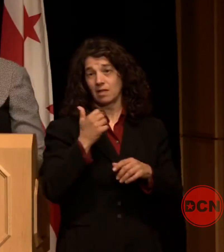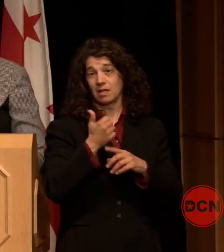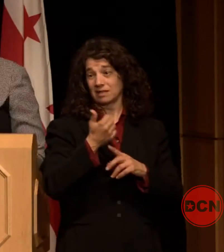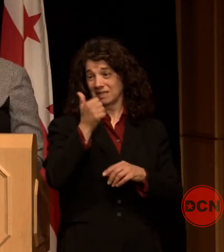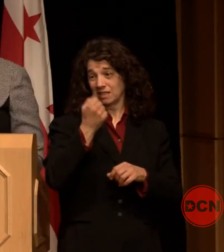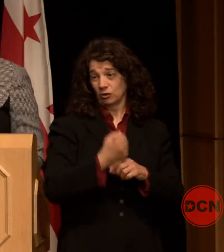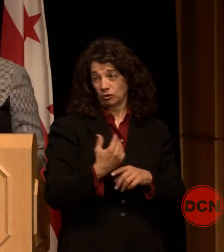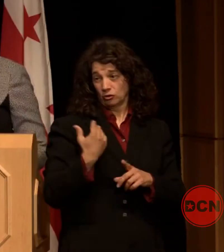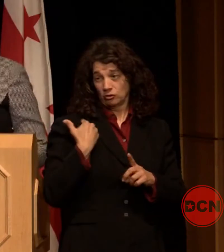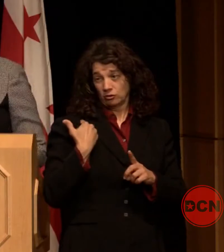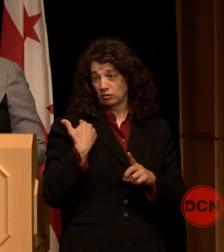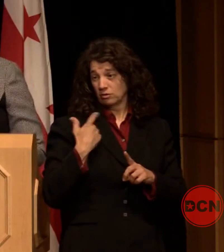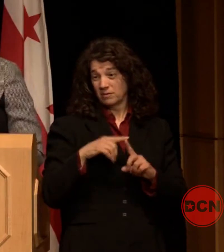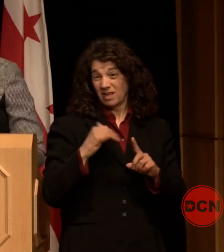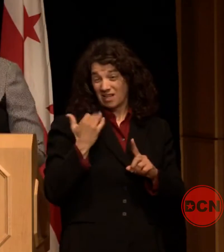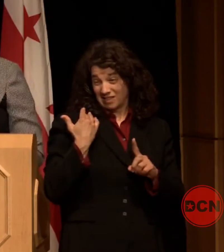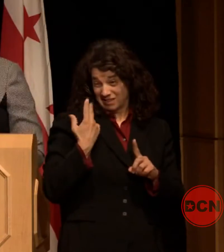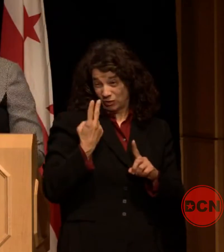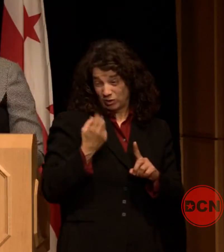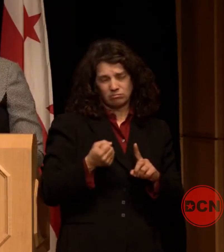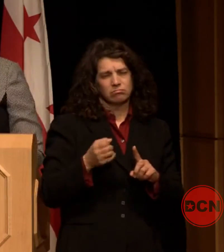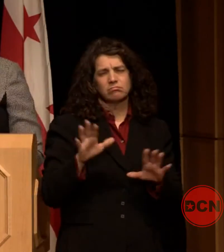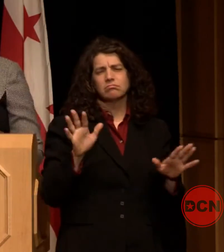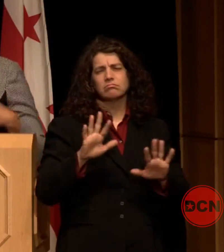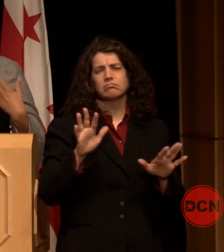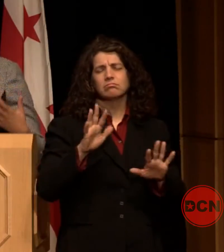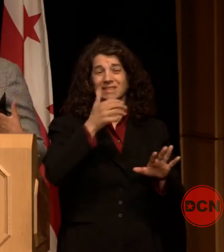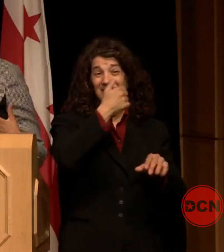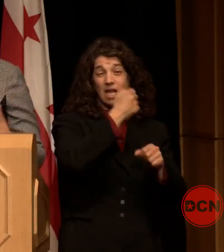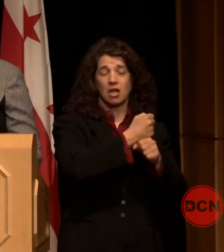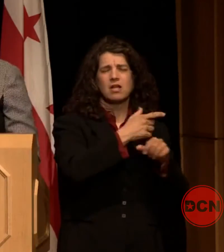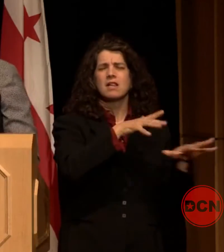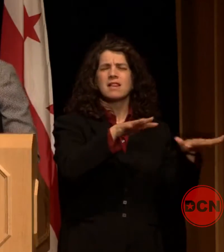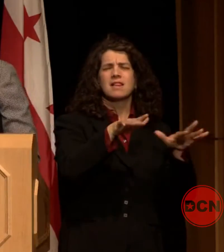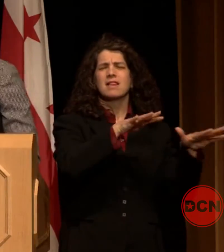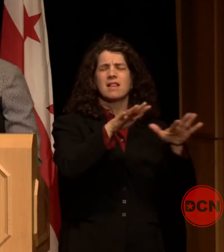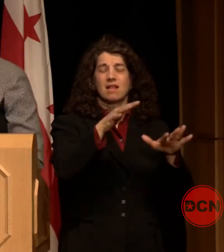PROJECTS BE DELIVERED FROM DMPED TO GIVE YOU THE OPPORTUNITY TO